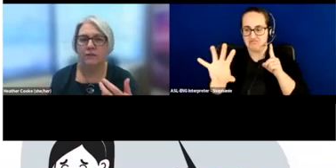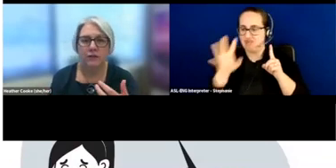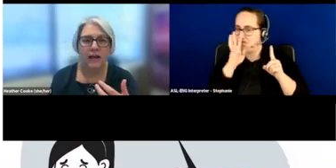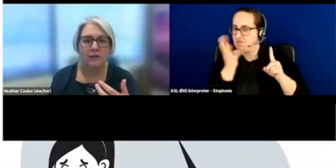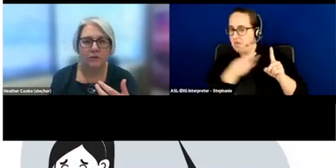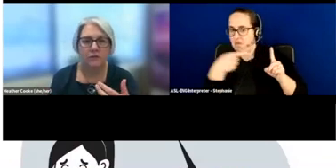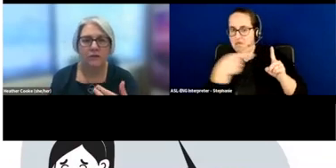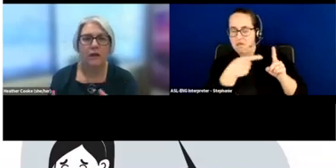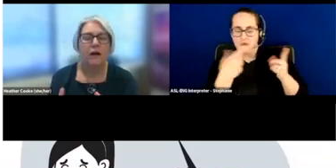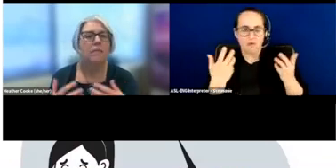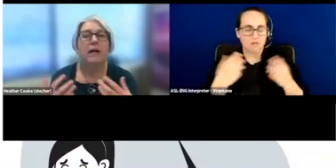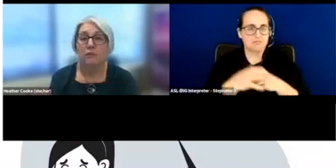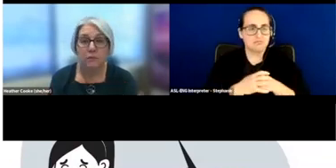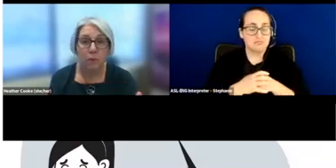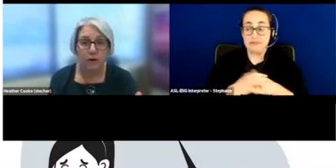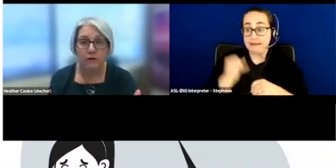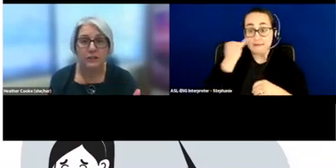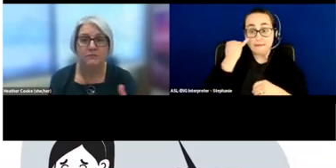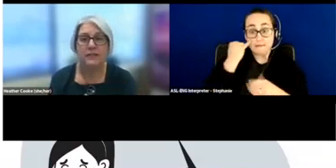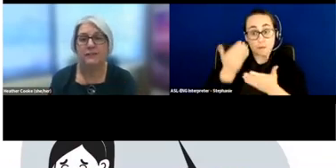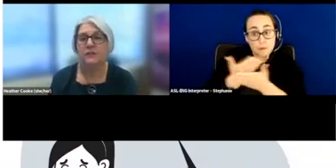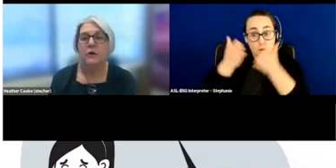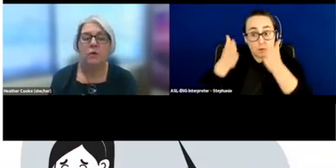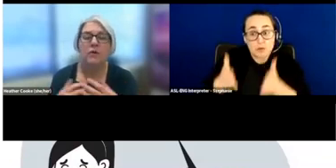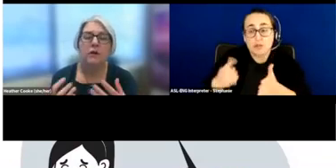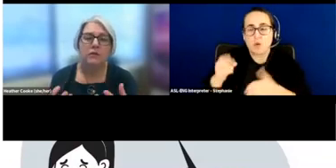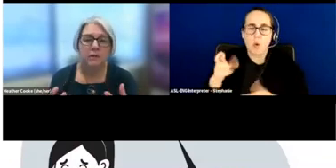staff or casuals at report or Shift change or not responding